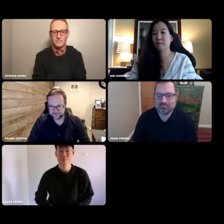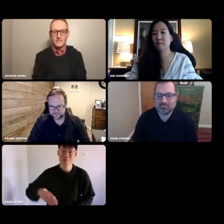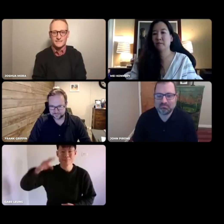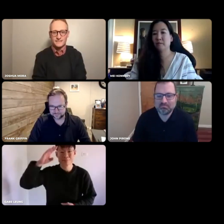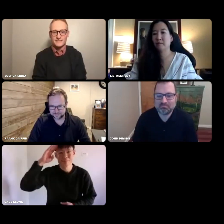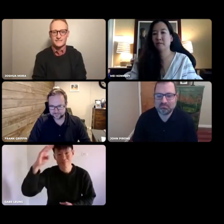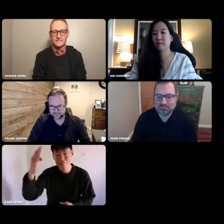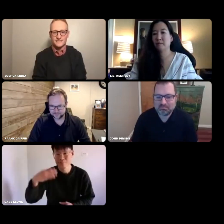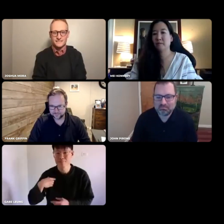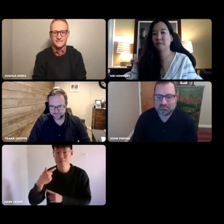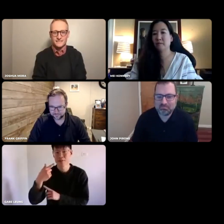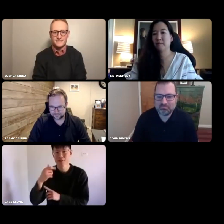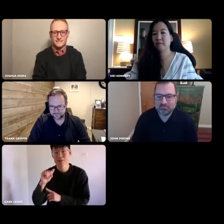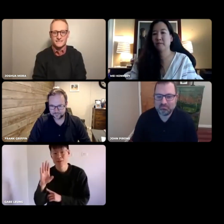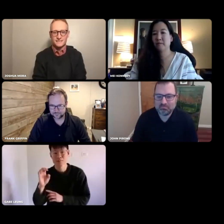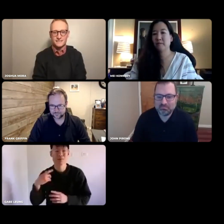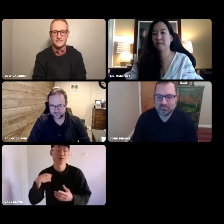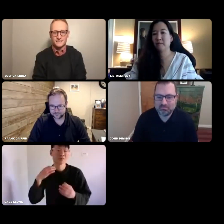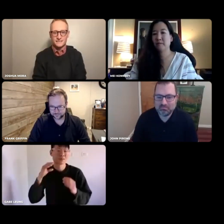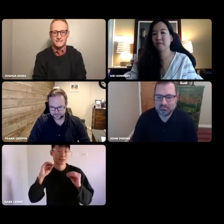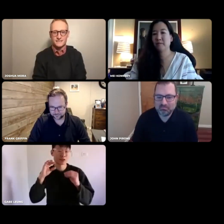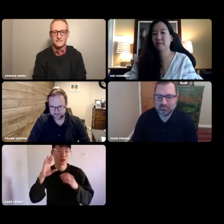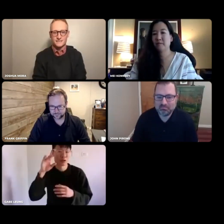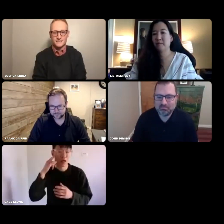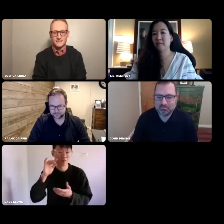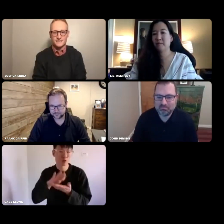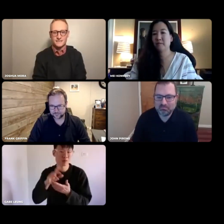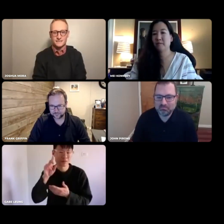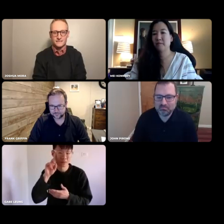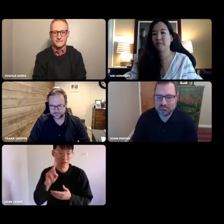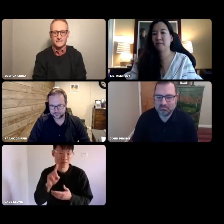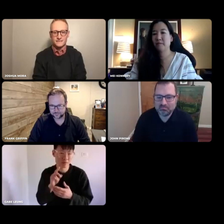Hi.